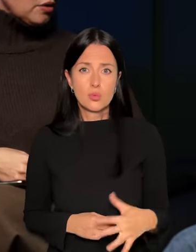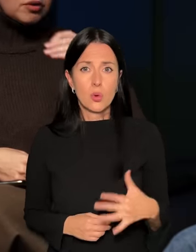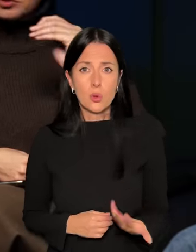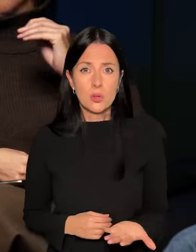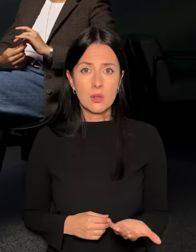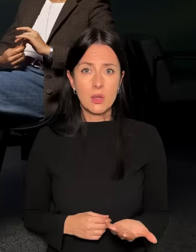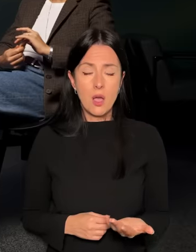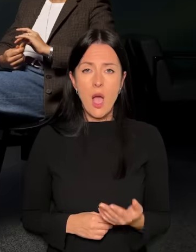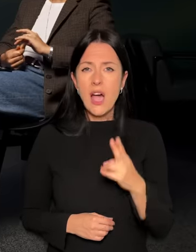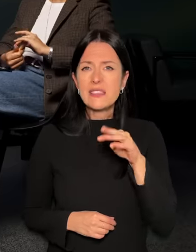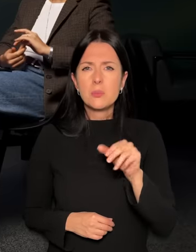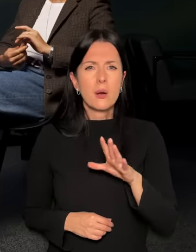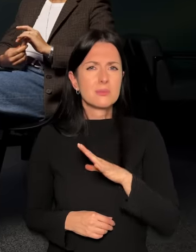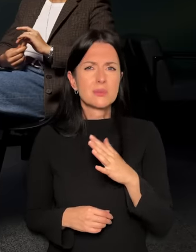like a car. Dima was telling someone.